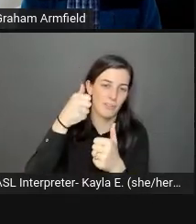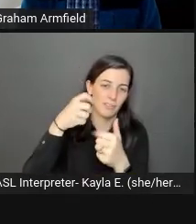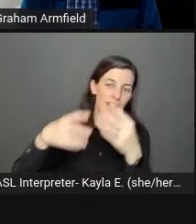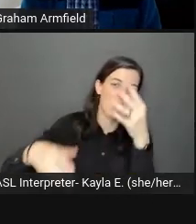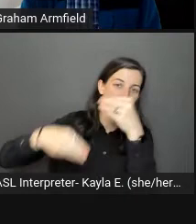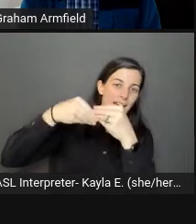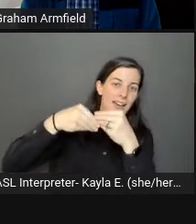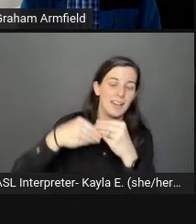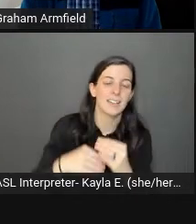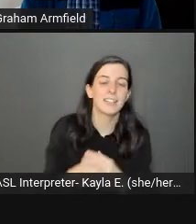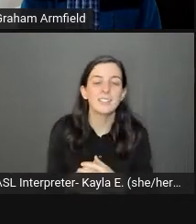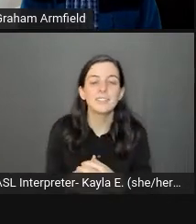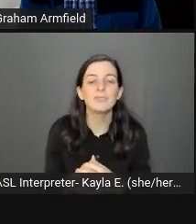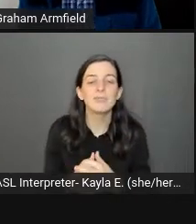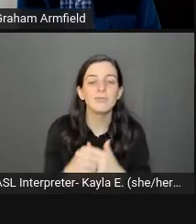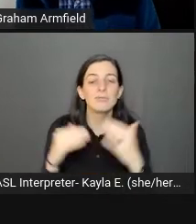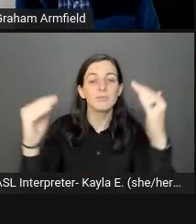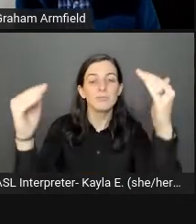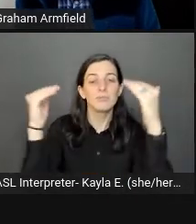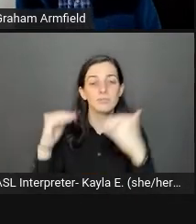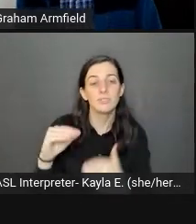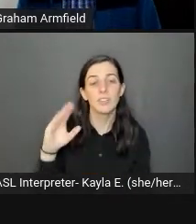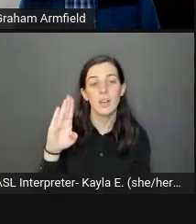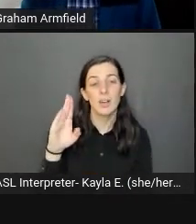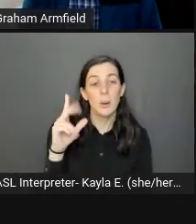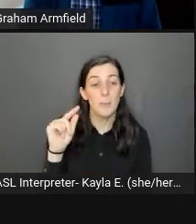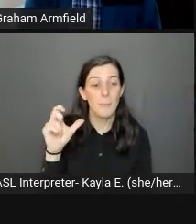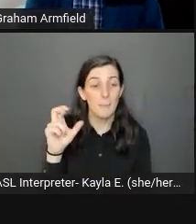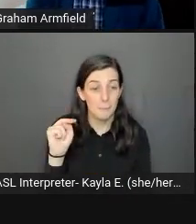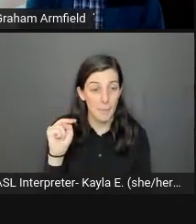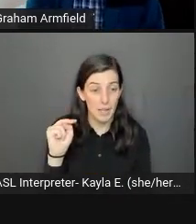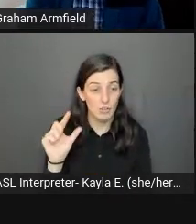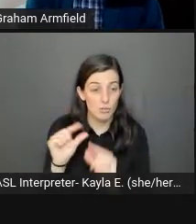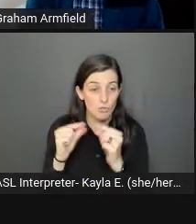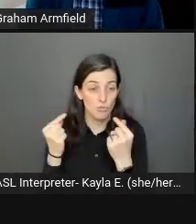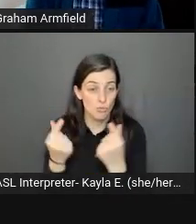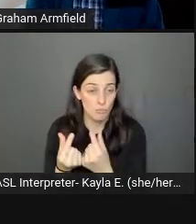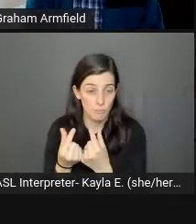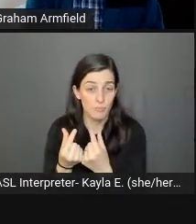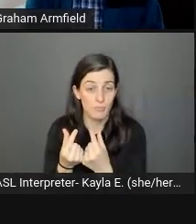How are we doing for time?